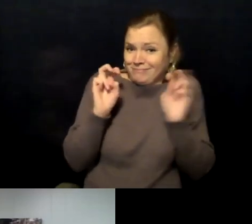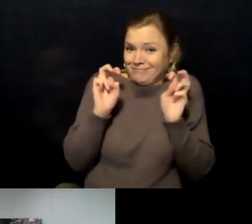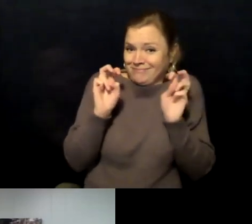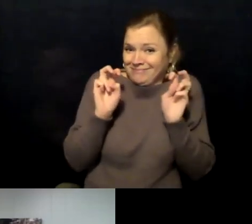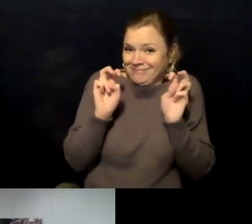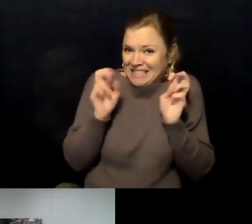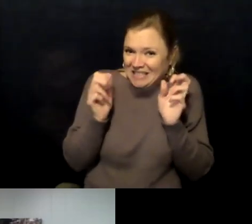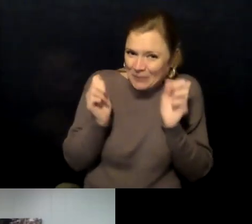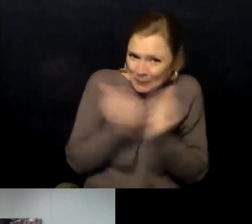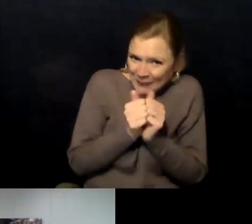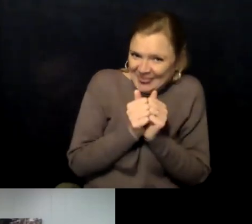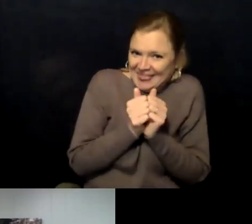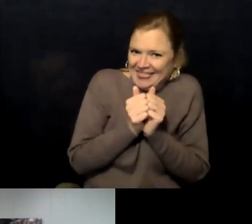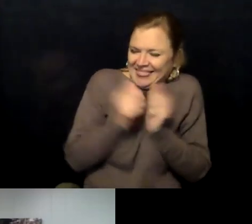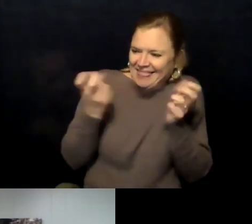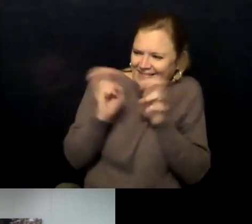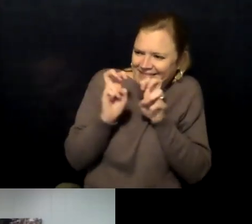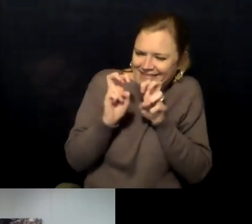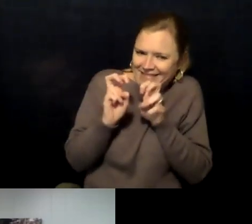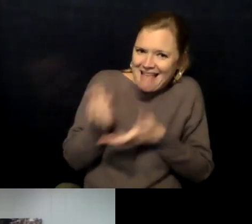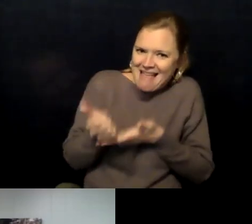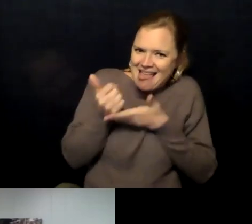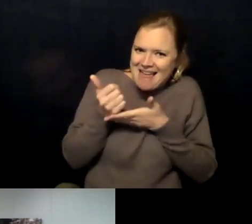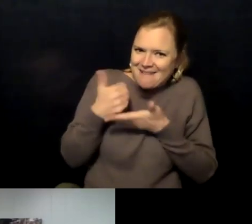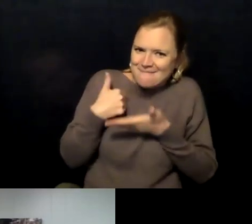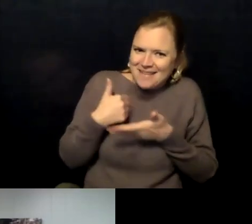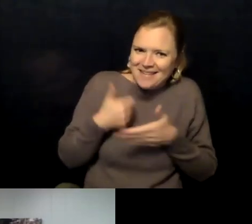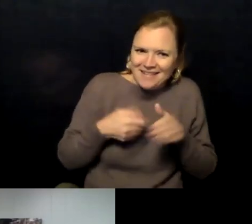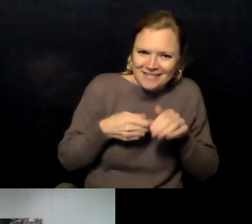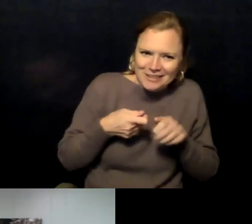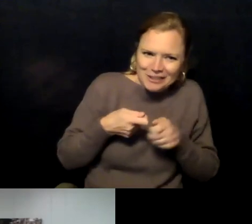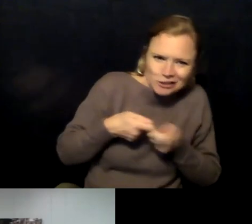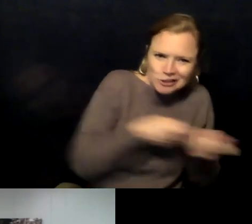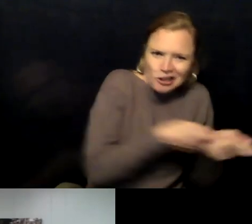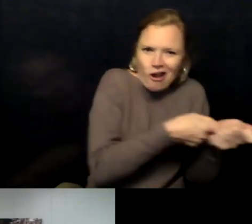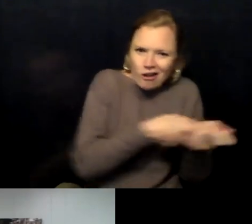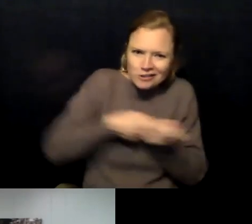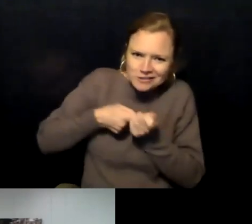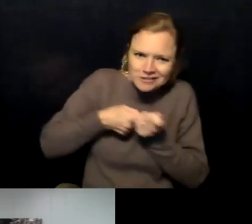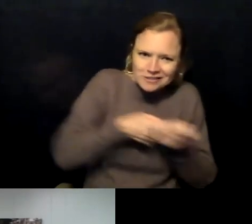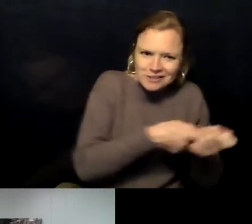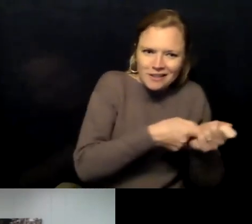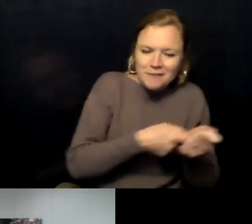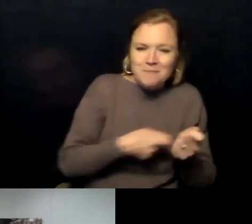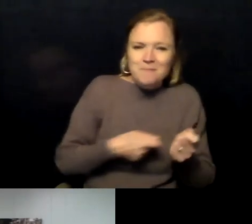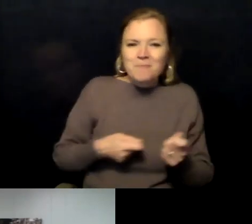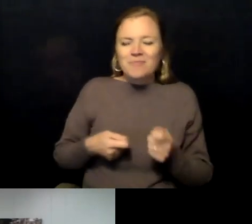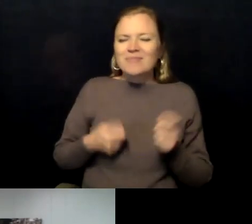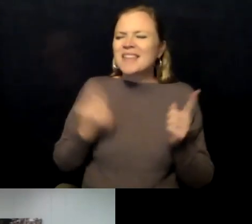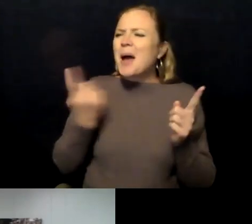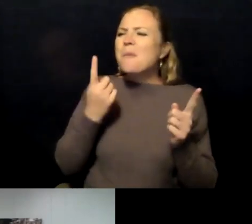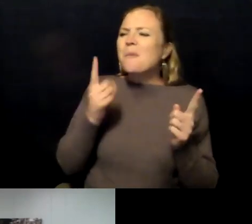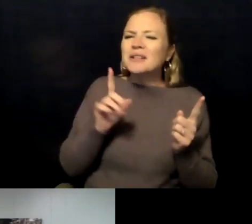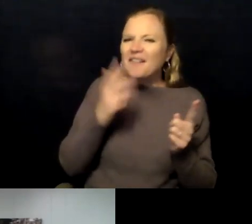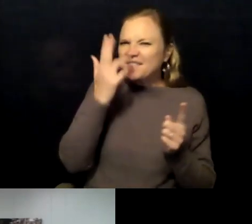[Shellie] What a great story. I'm wondering if- someone asked what the funniest thing